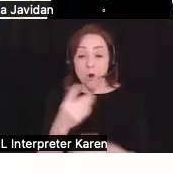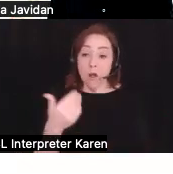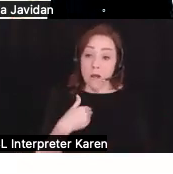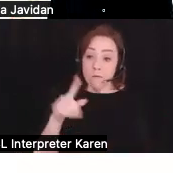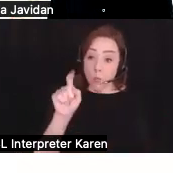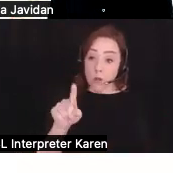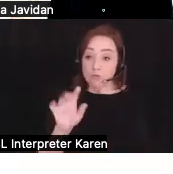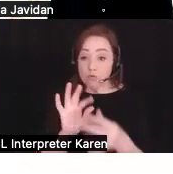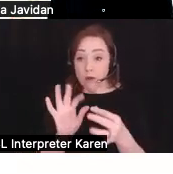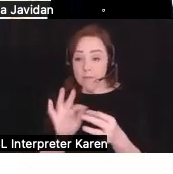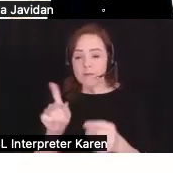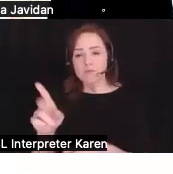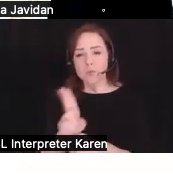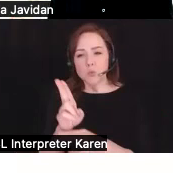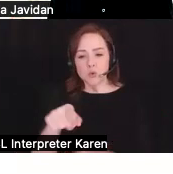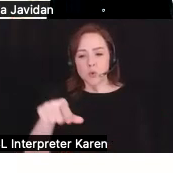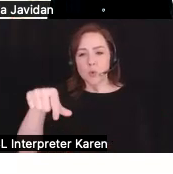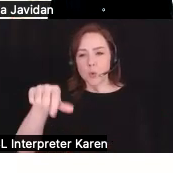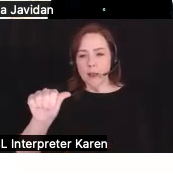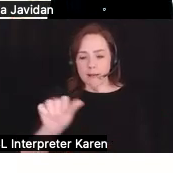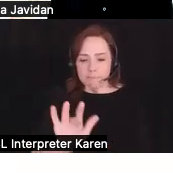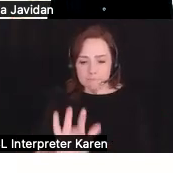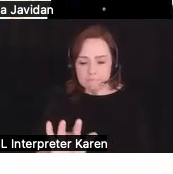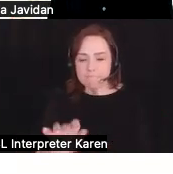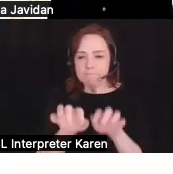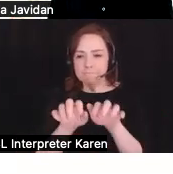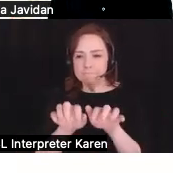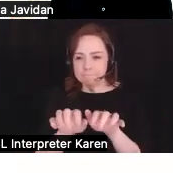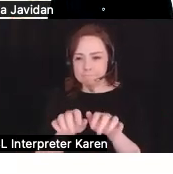answered at the end of the presentation. uh please only use the chat feature for